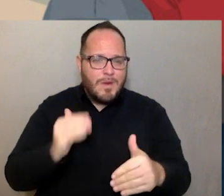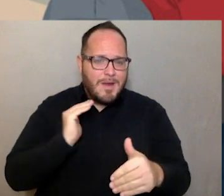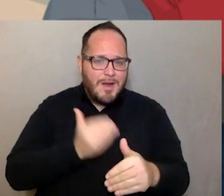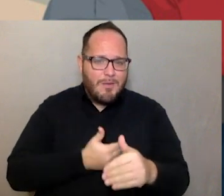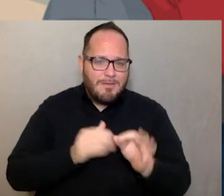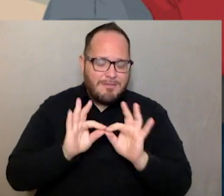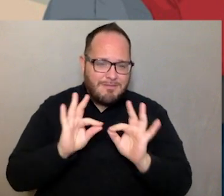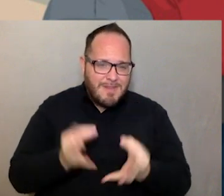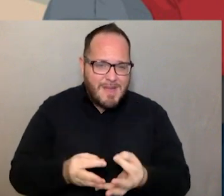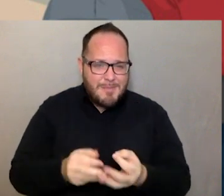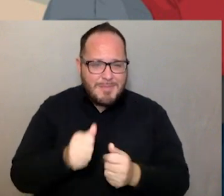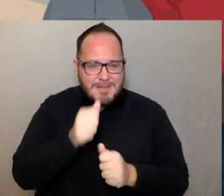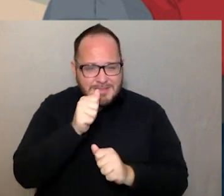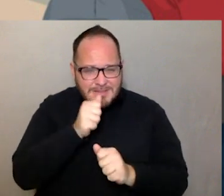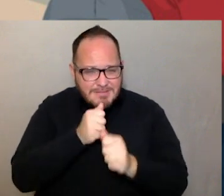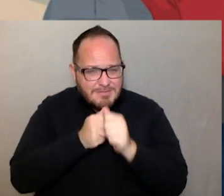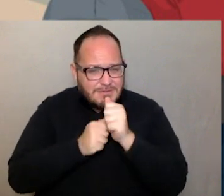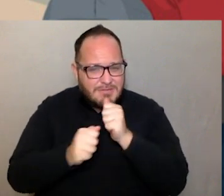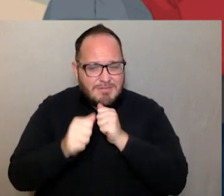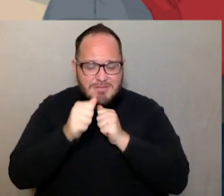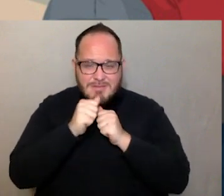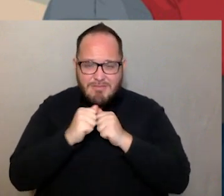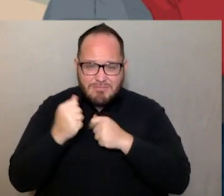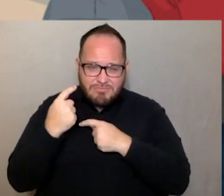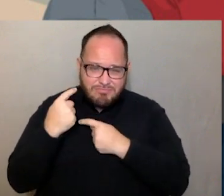COVID PANDEMIC, OUR FAMILY HAS SUFFERED VERY MUCH FOR -- BECAUSE OF WHAT IS GOING ON.